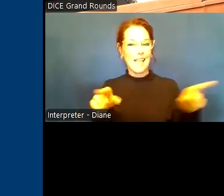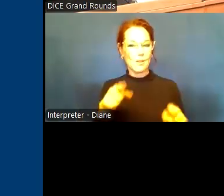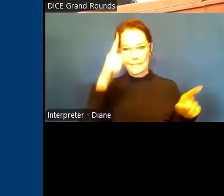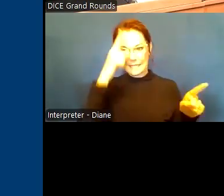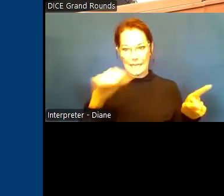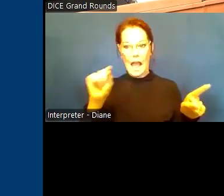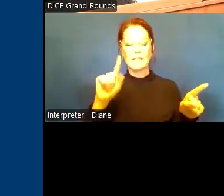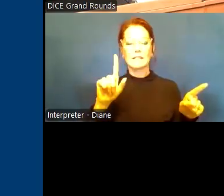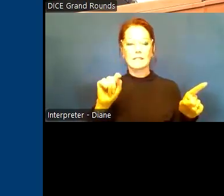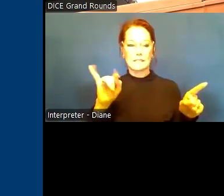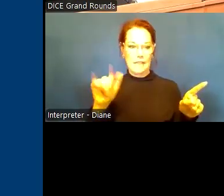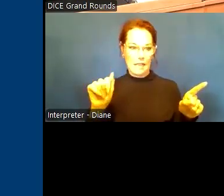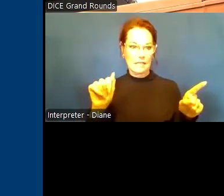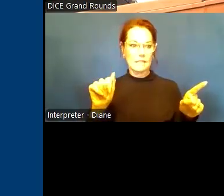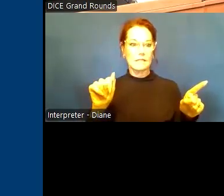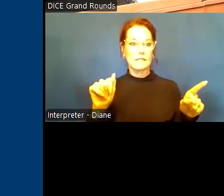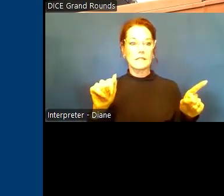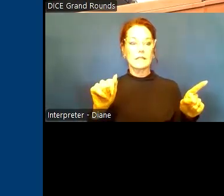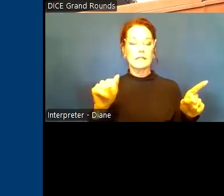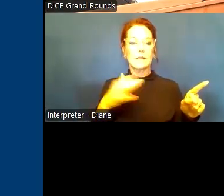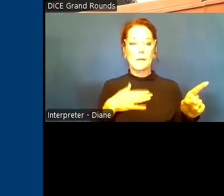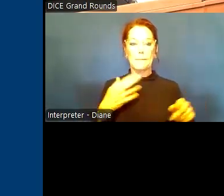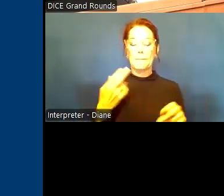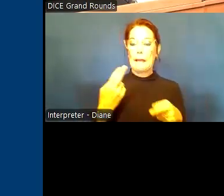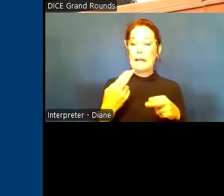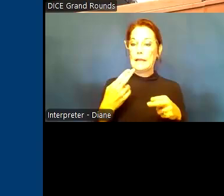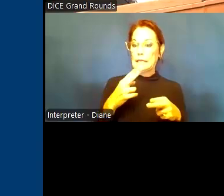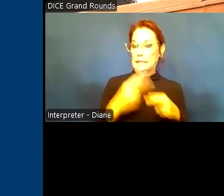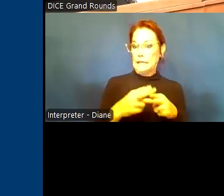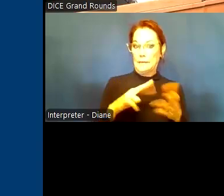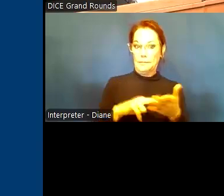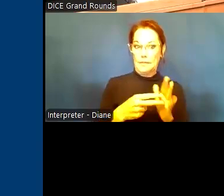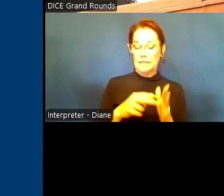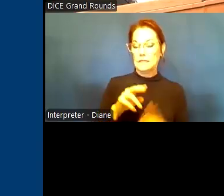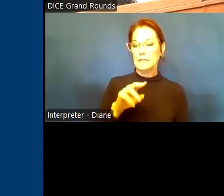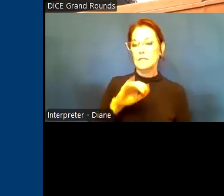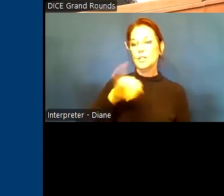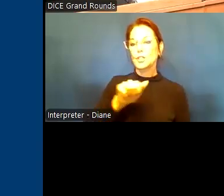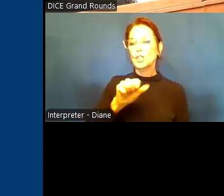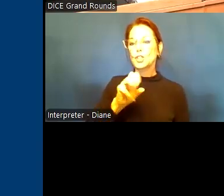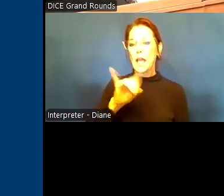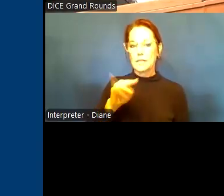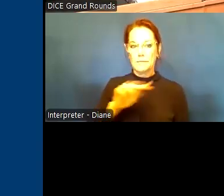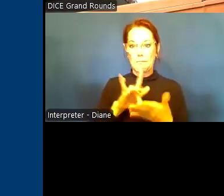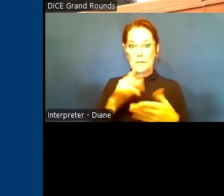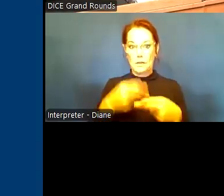when pronouncing Tai is Mali which means Jasmine Lana is my middle name which means very special